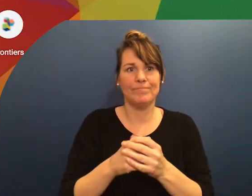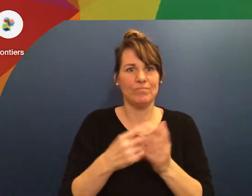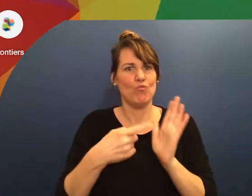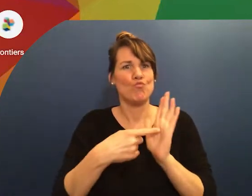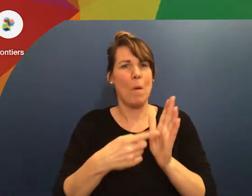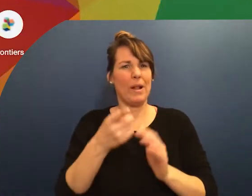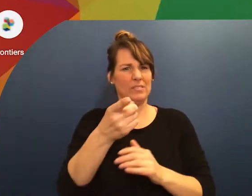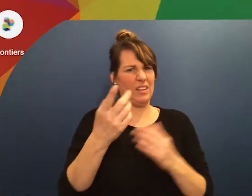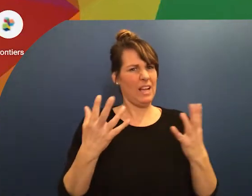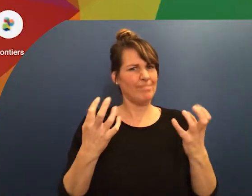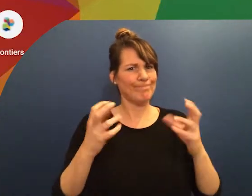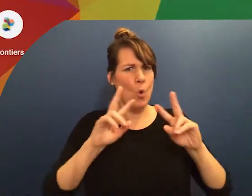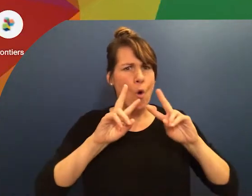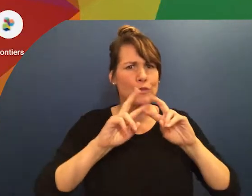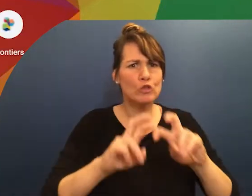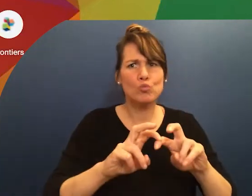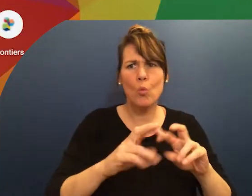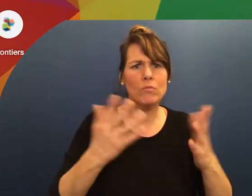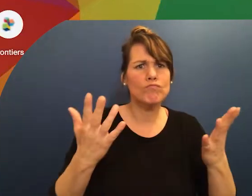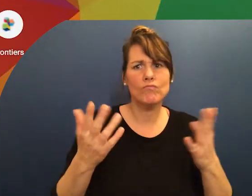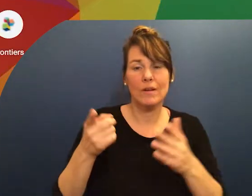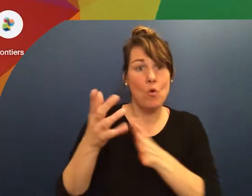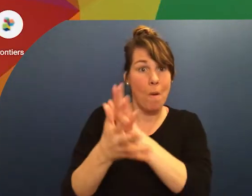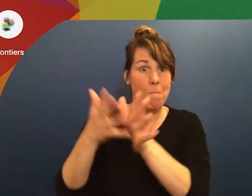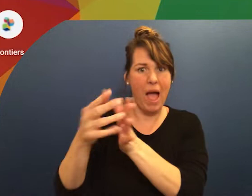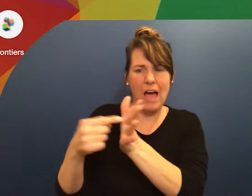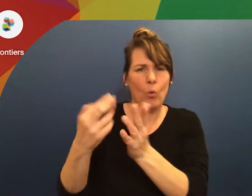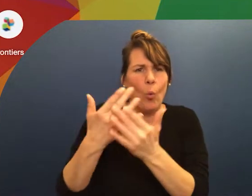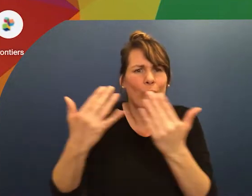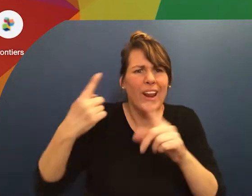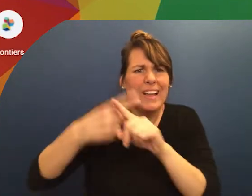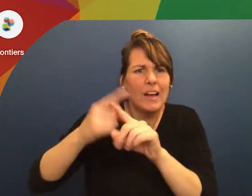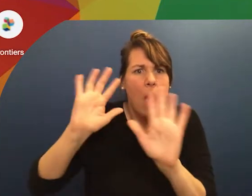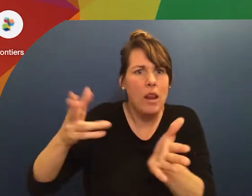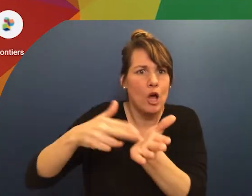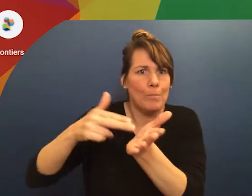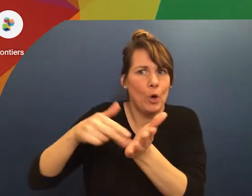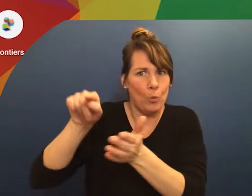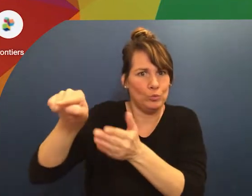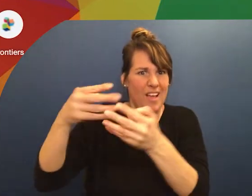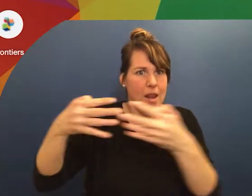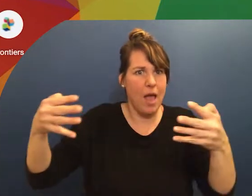Now imagine that you want to do some search on multiple annotated Elan files. For example, you want to learn